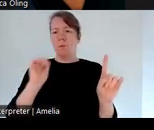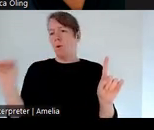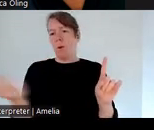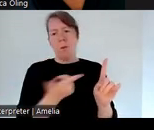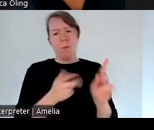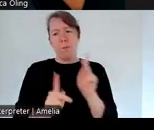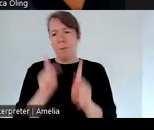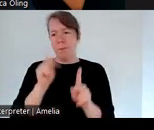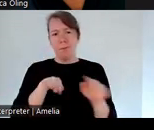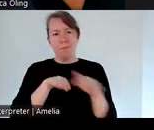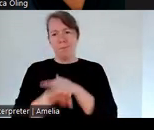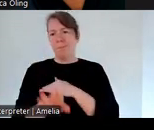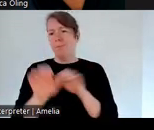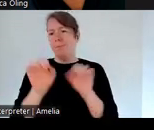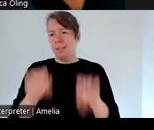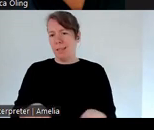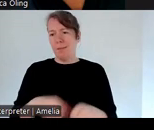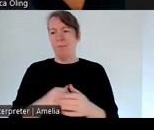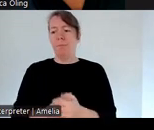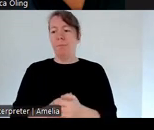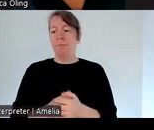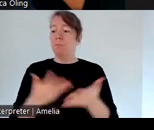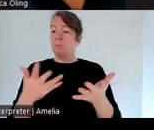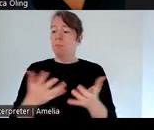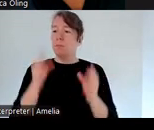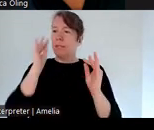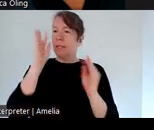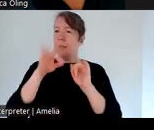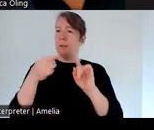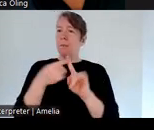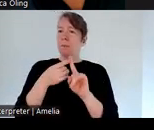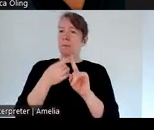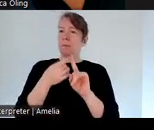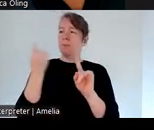Um, so, we wanted to think about something that was approachable.